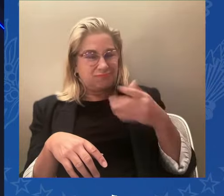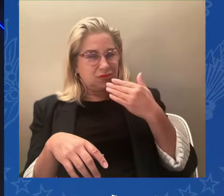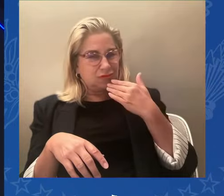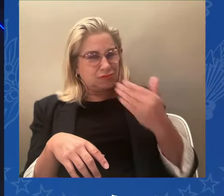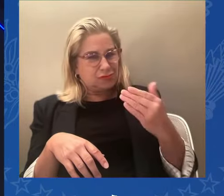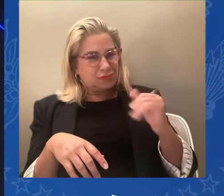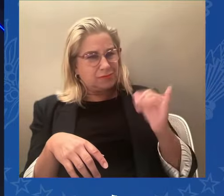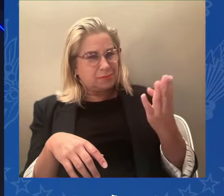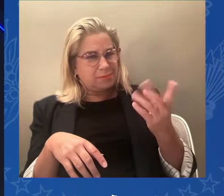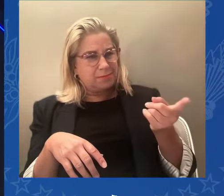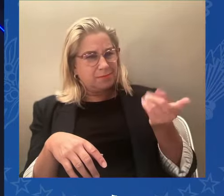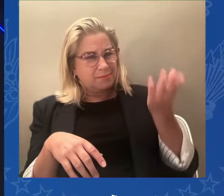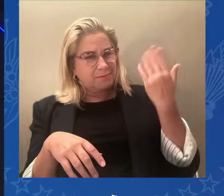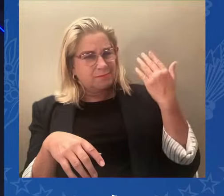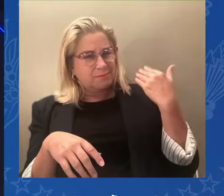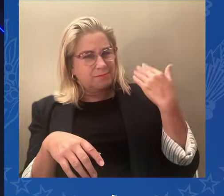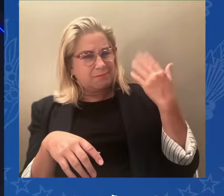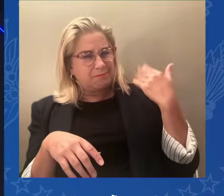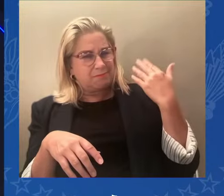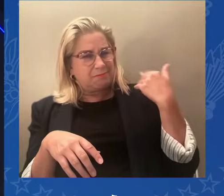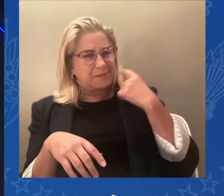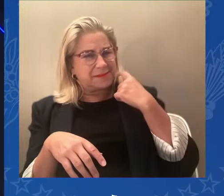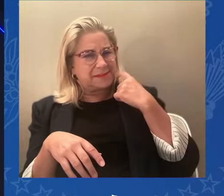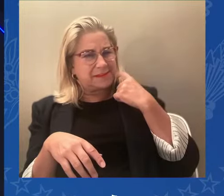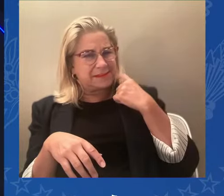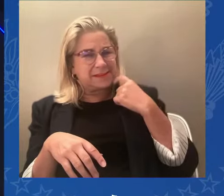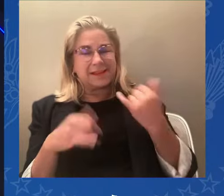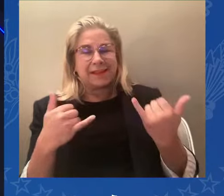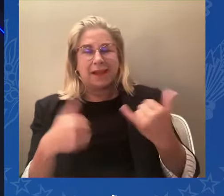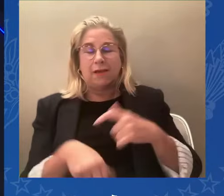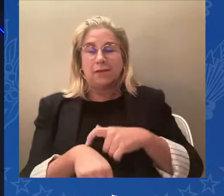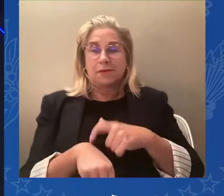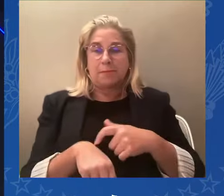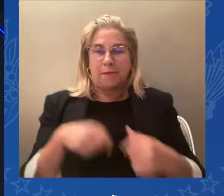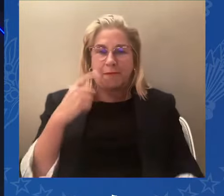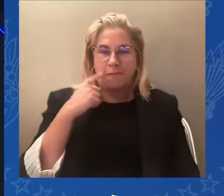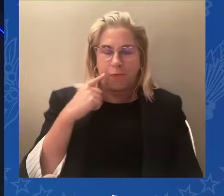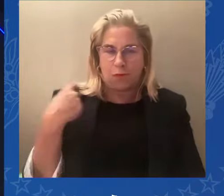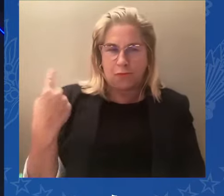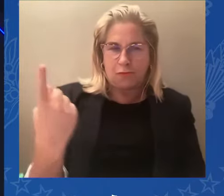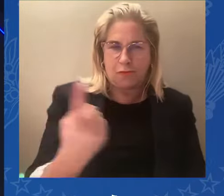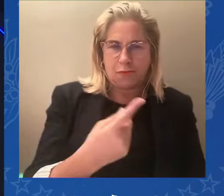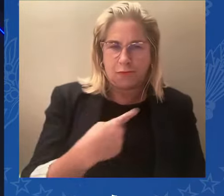Mr. Horsford: And now it's time for all of us to do ours. The Congressional Black Caucus